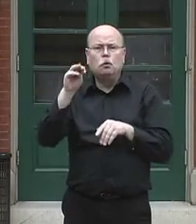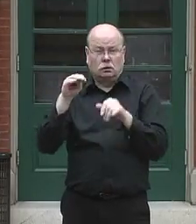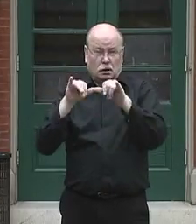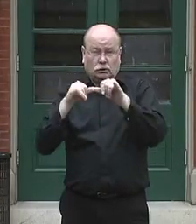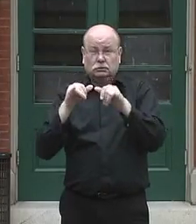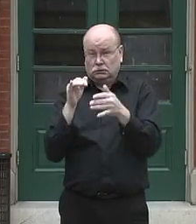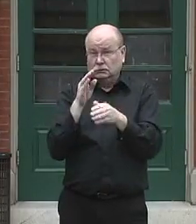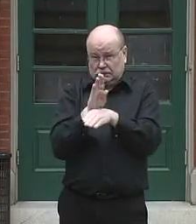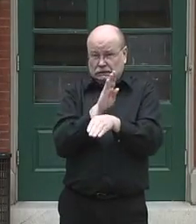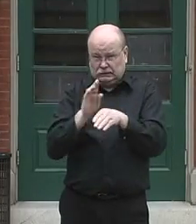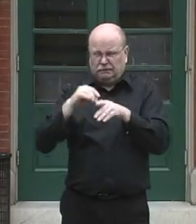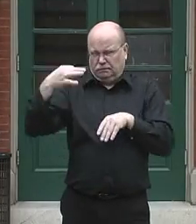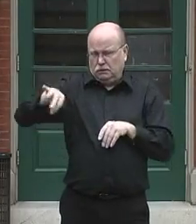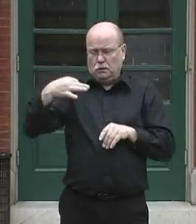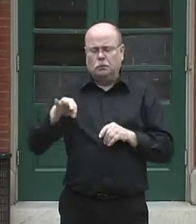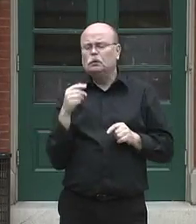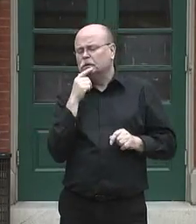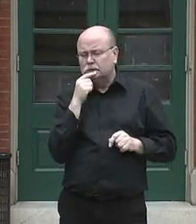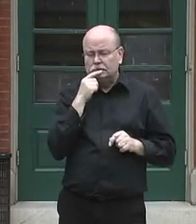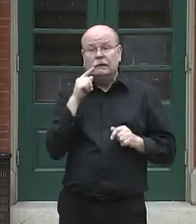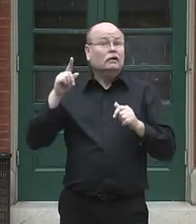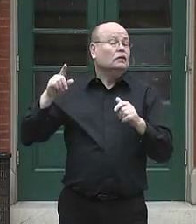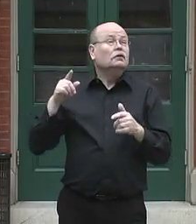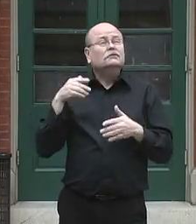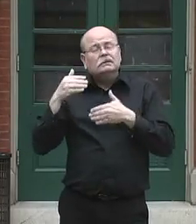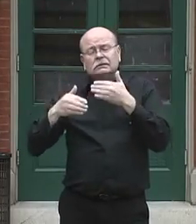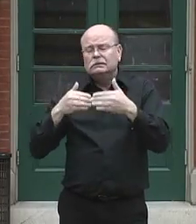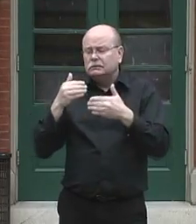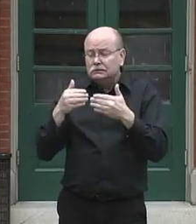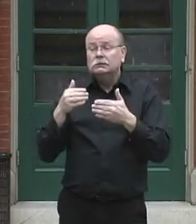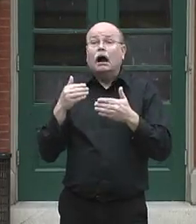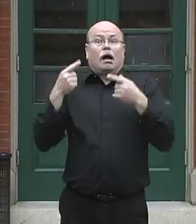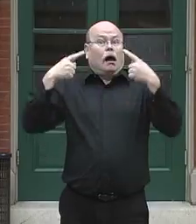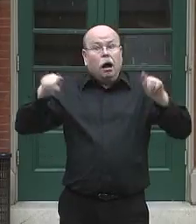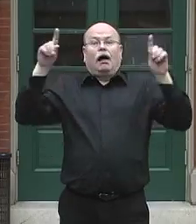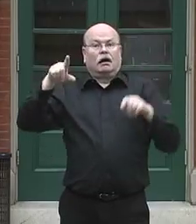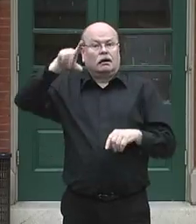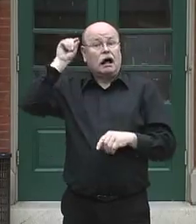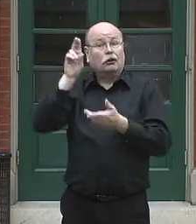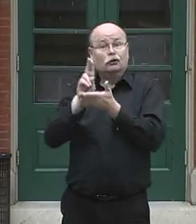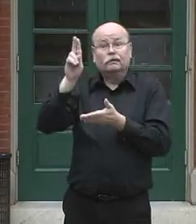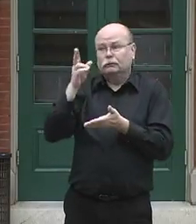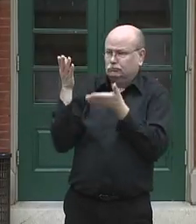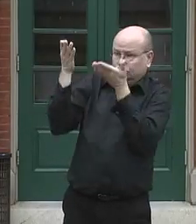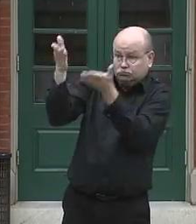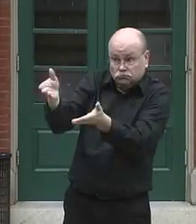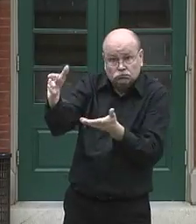he decided to start his own architectural firm there in Faribault. He worked and built his business.